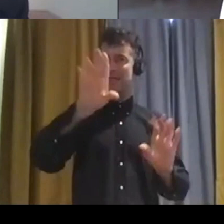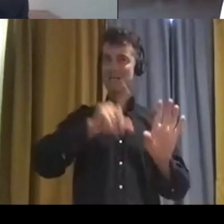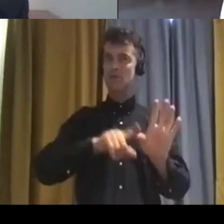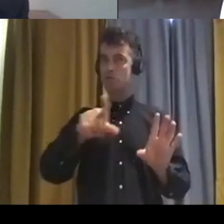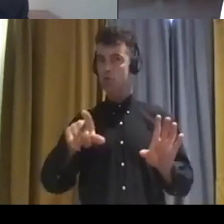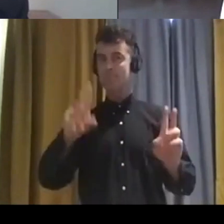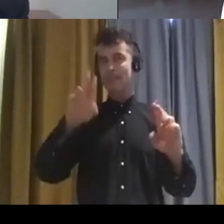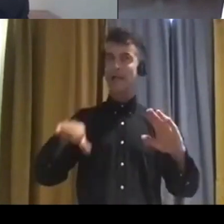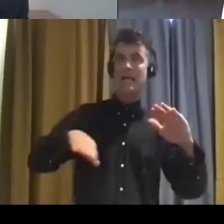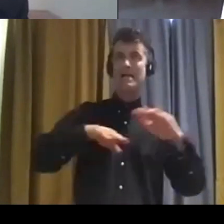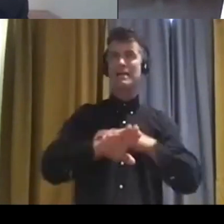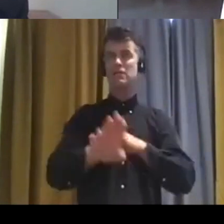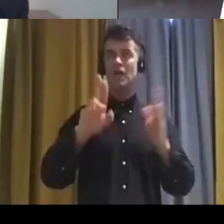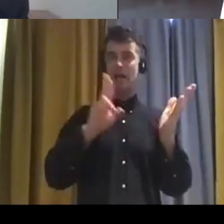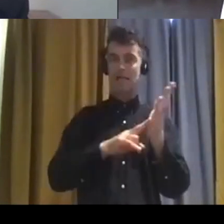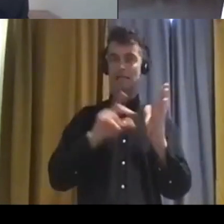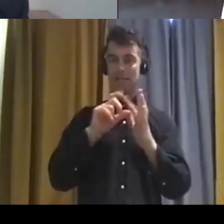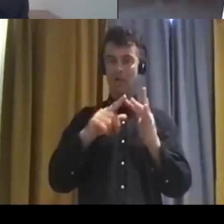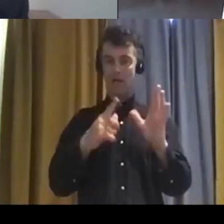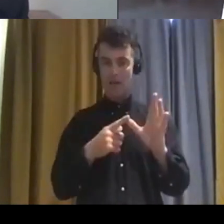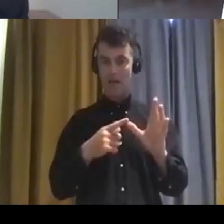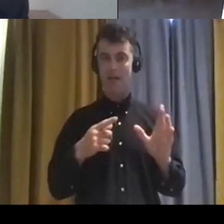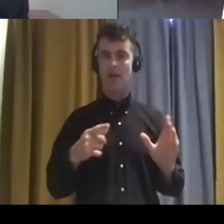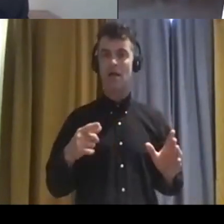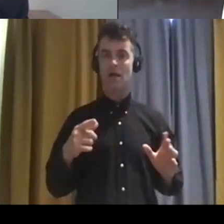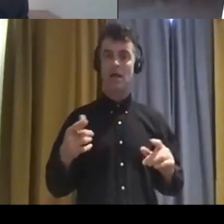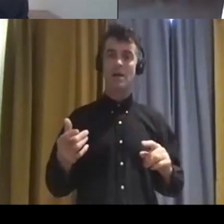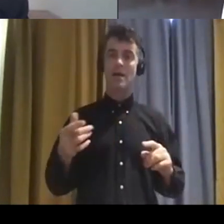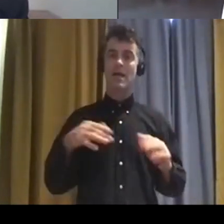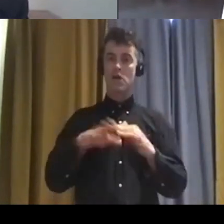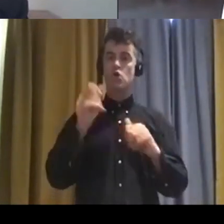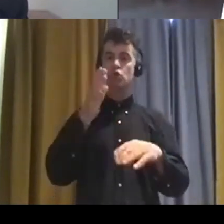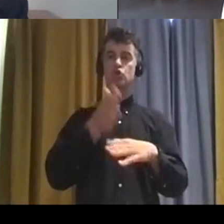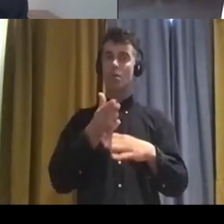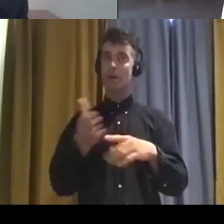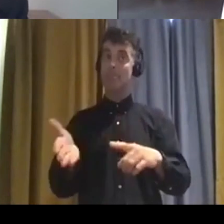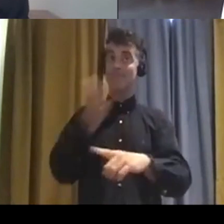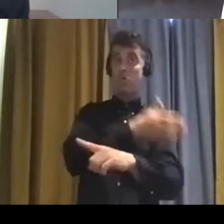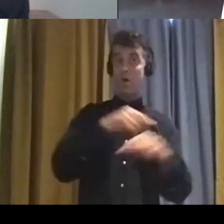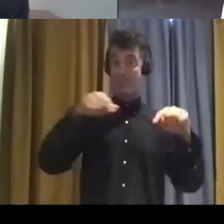of of NDIA, in the role prior to the one that you're in right now, what did you hope would